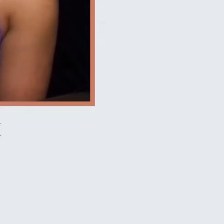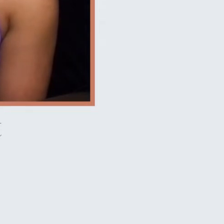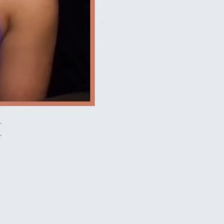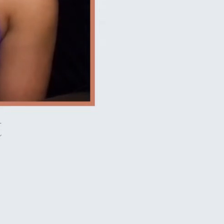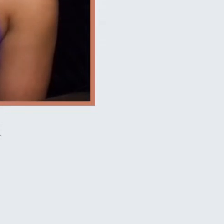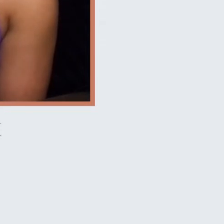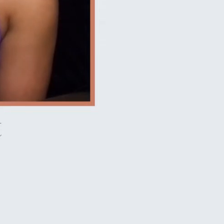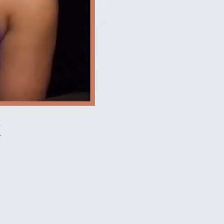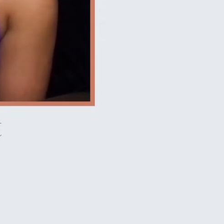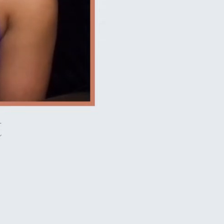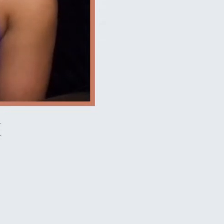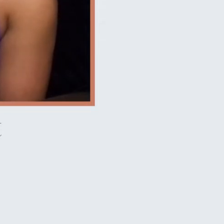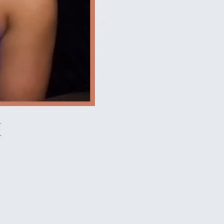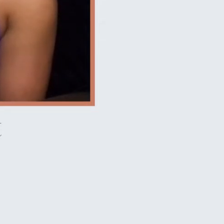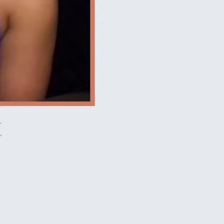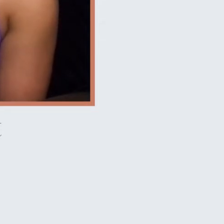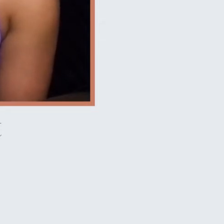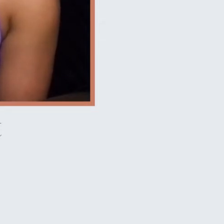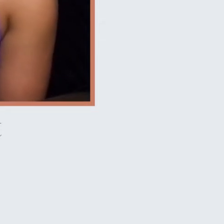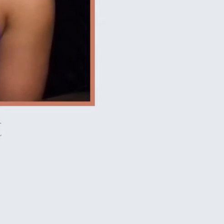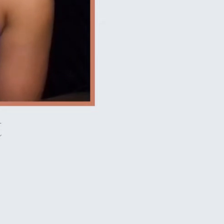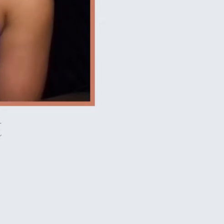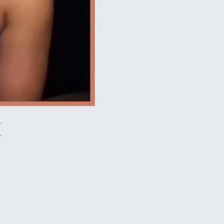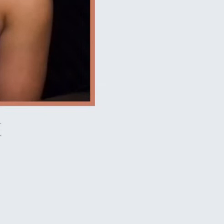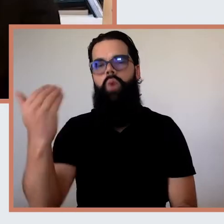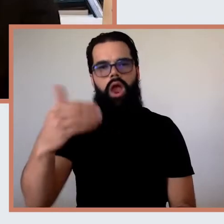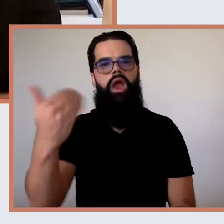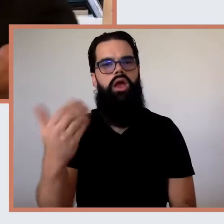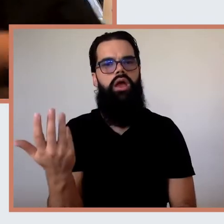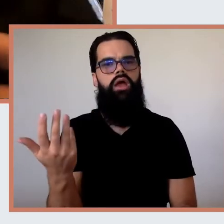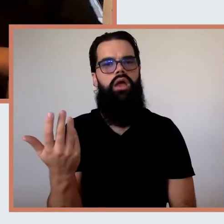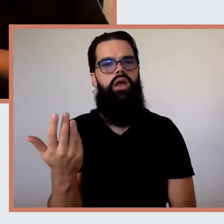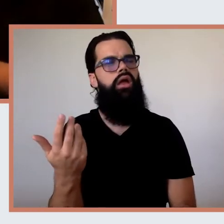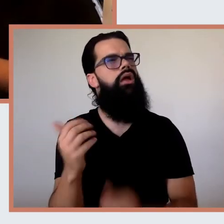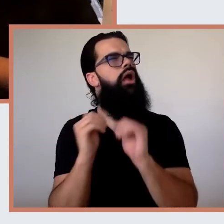and it's not something that we can translate into ASL. Wow.